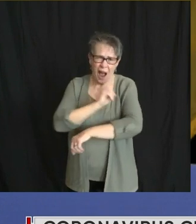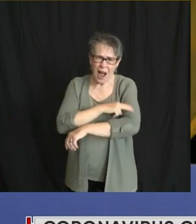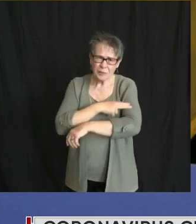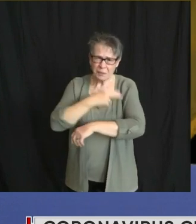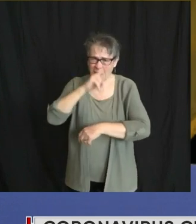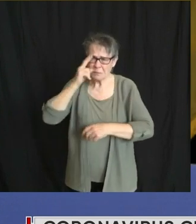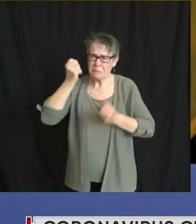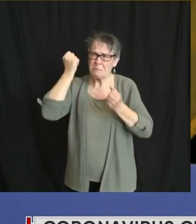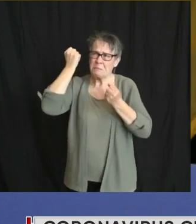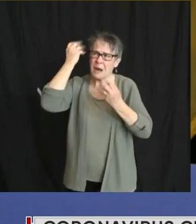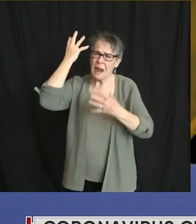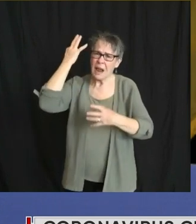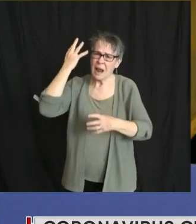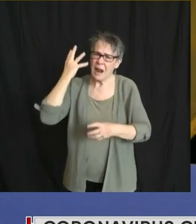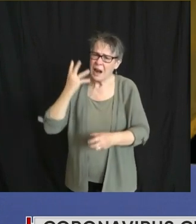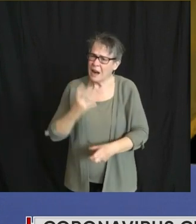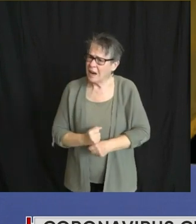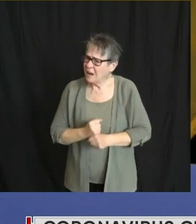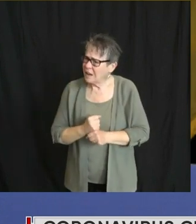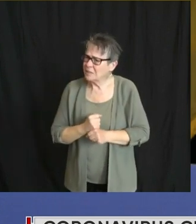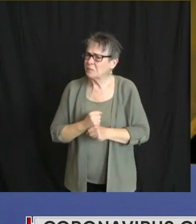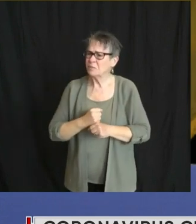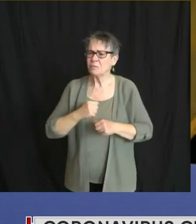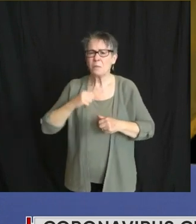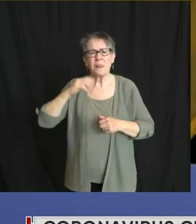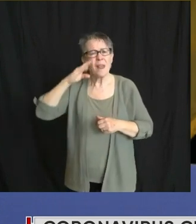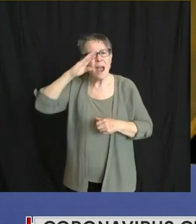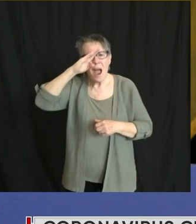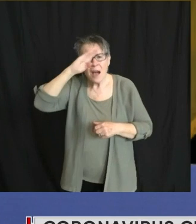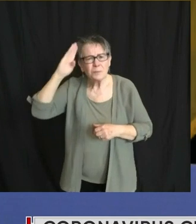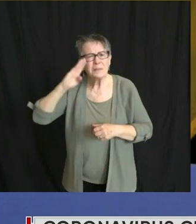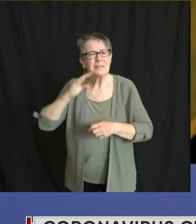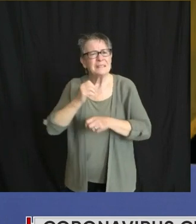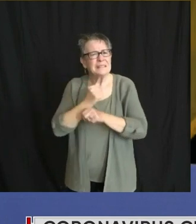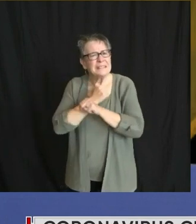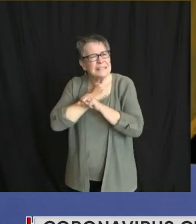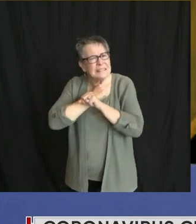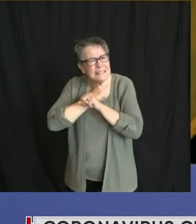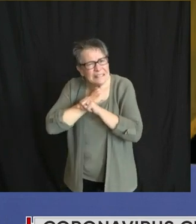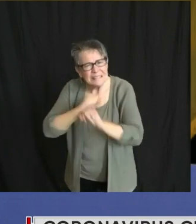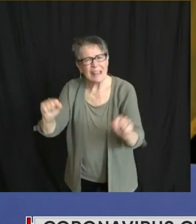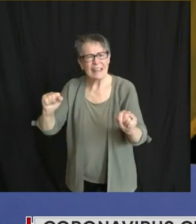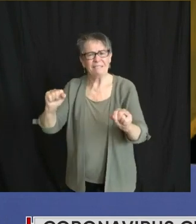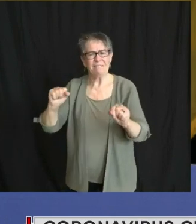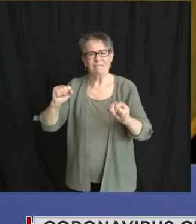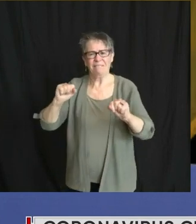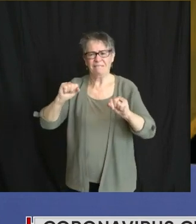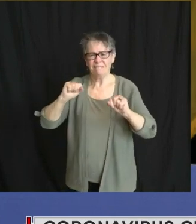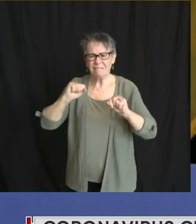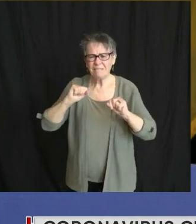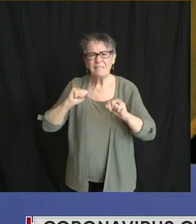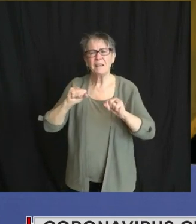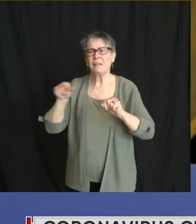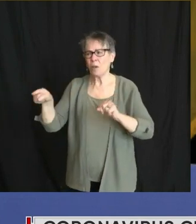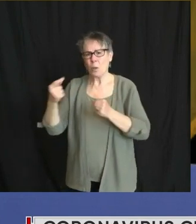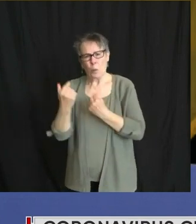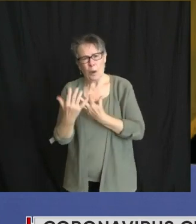CAN ASSURE YOU THAT OUR HOSPITALS AND OUR EMERGENCY ROOMS ARE SAFE AND WAITING AND